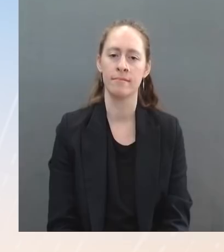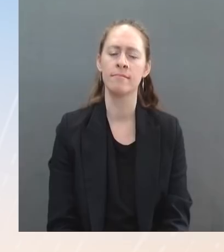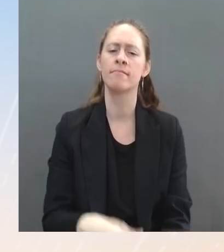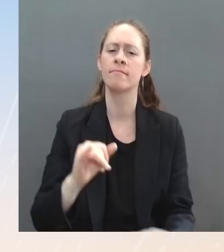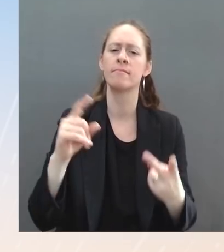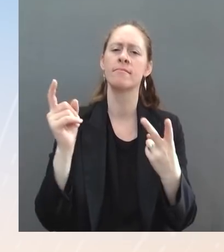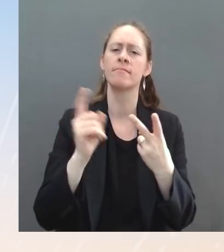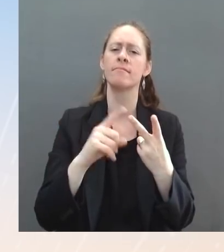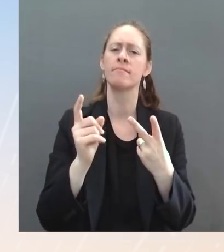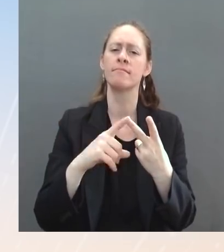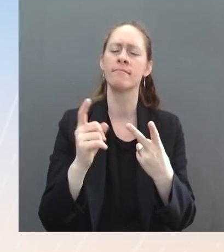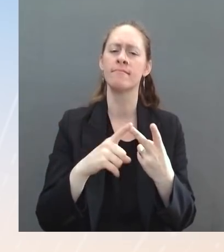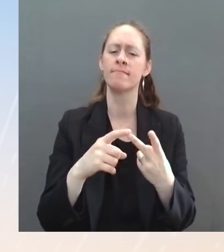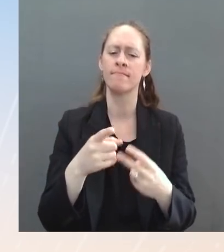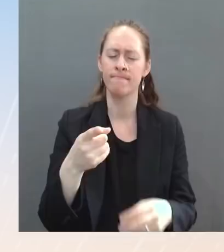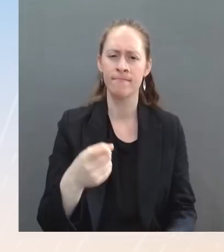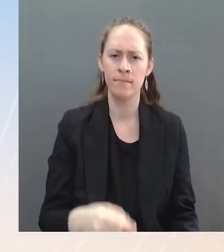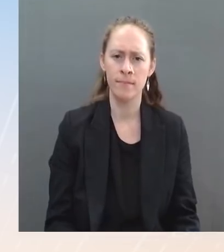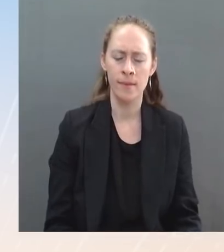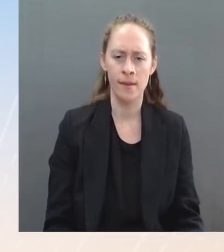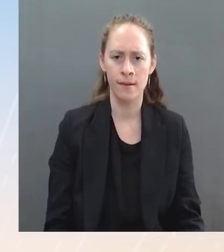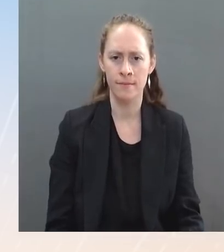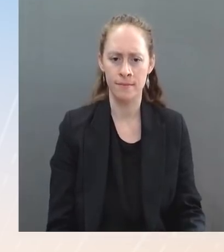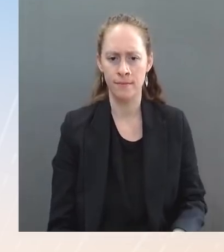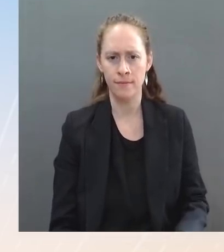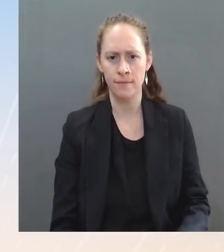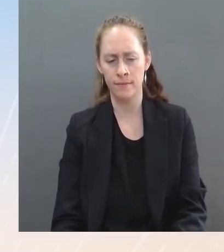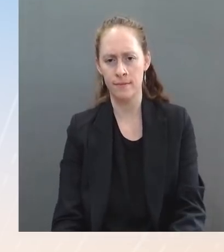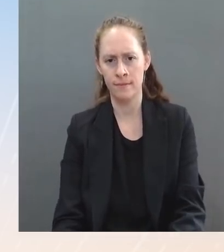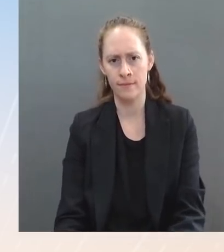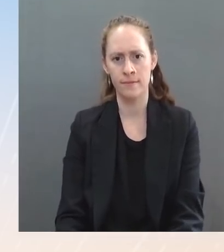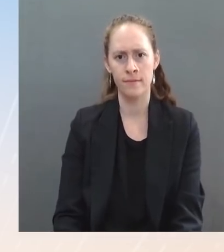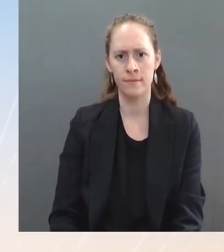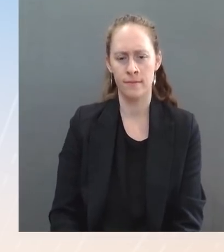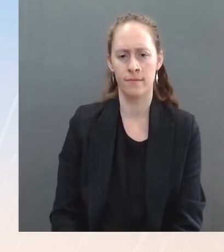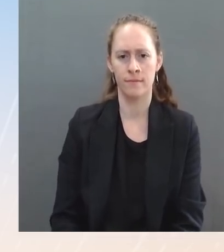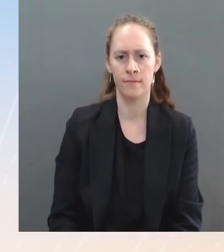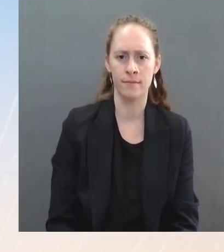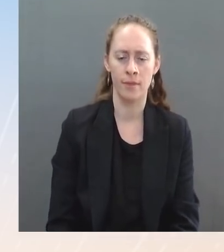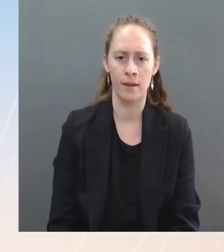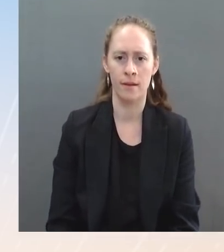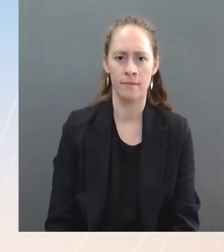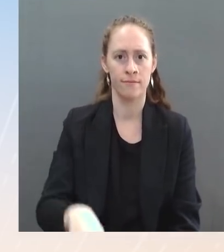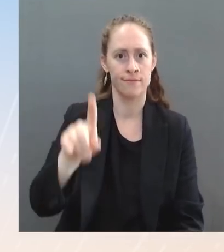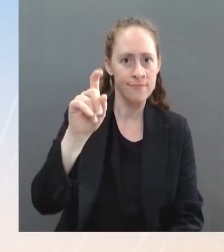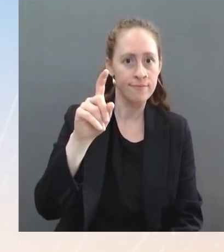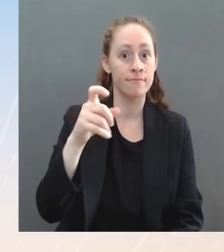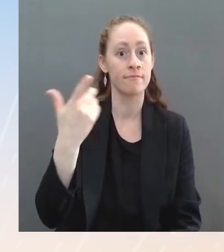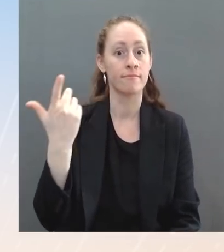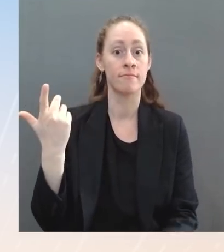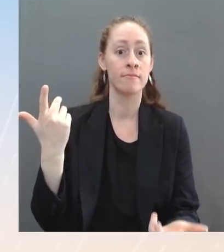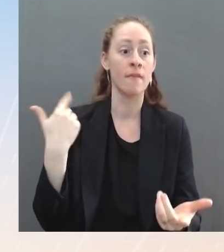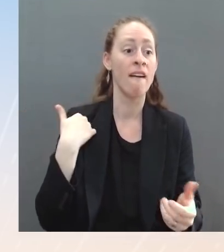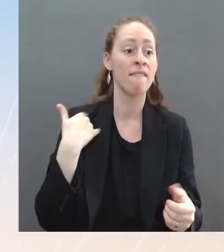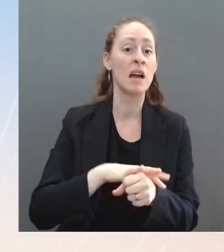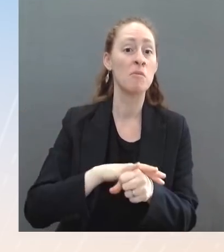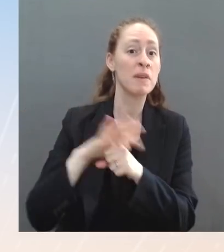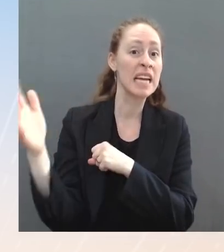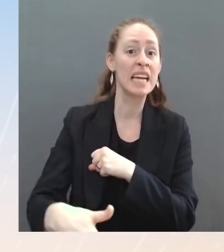be sufficient market interest or sufficient demand, including on the transport side. And I would say there that the most --